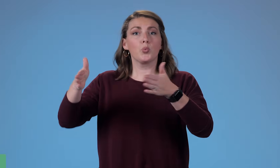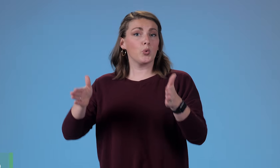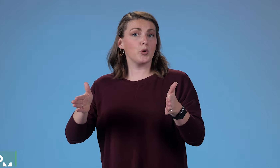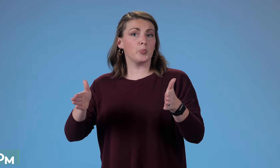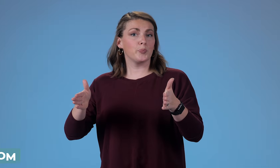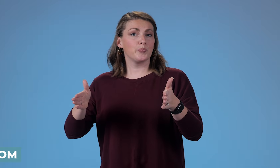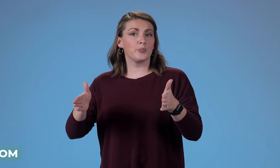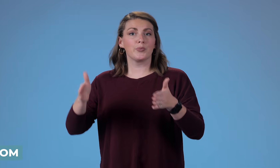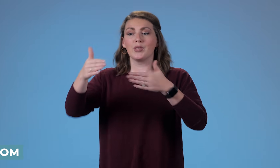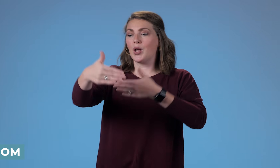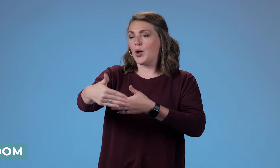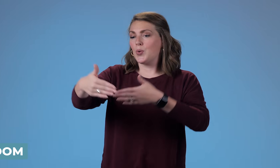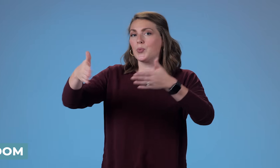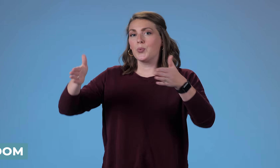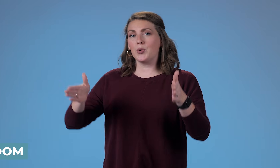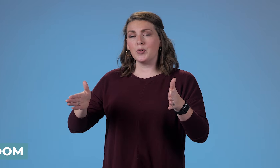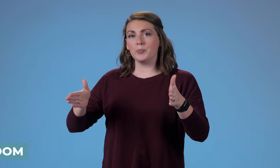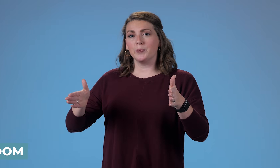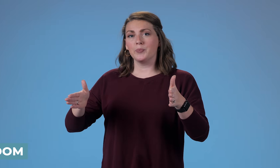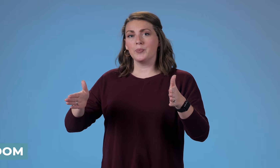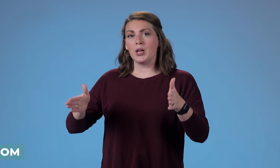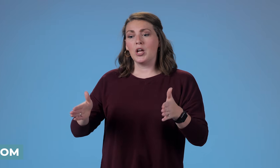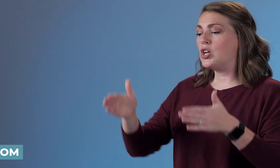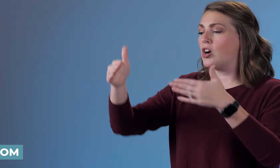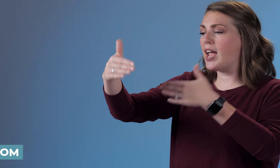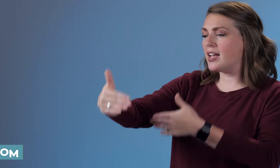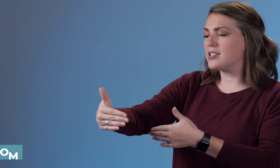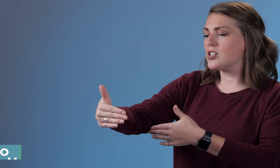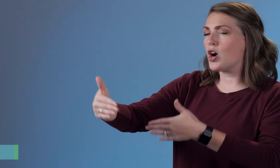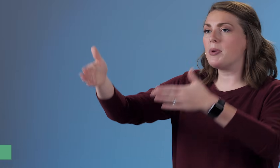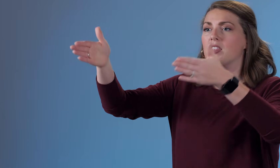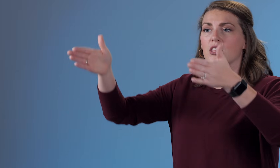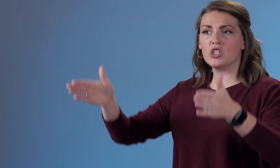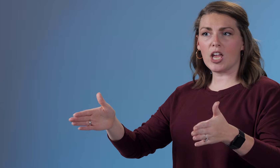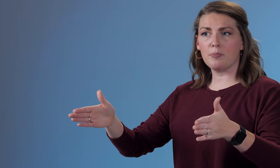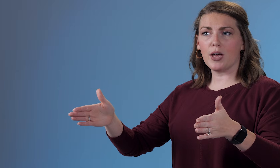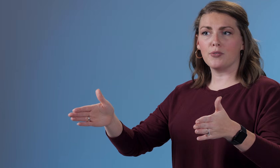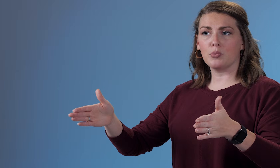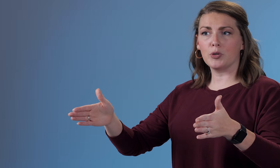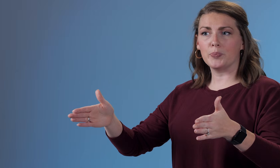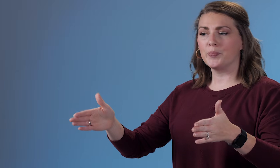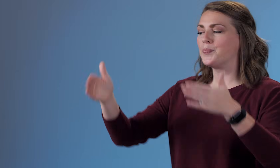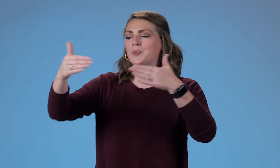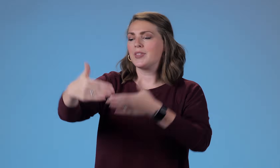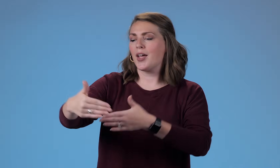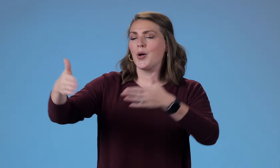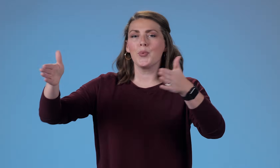Room. Your hands are making the shape of a room.